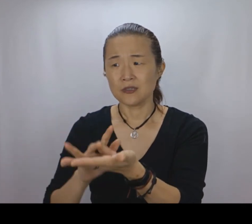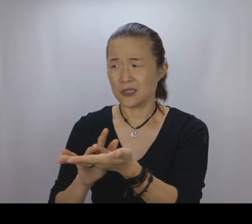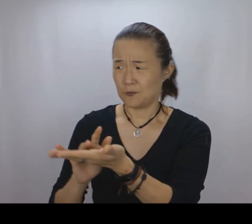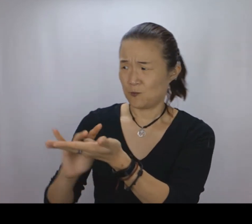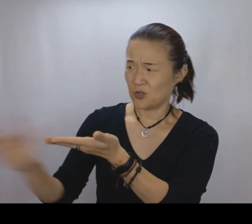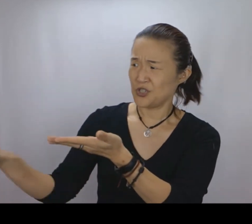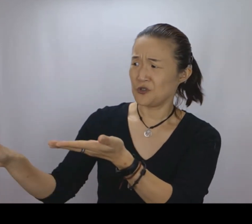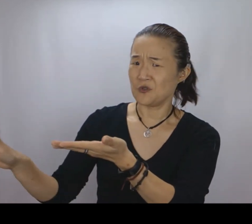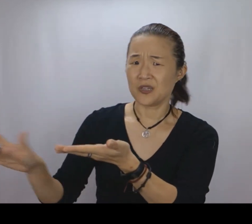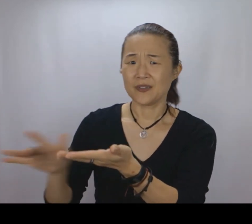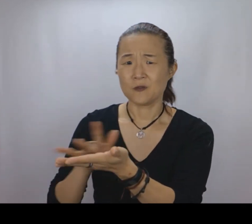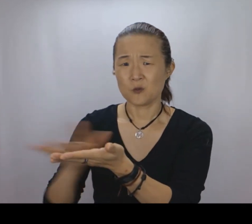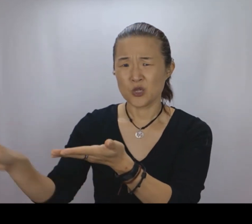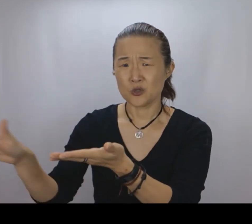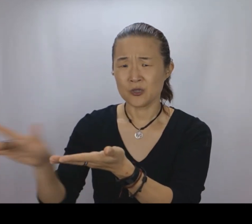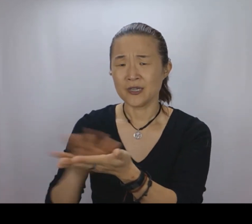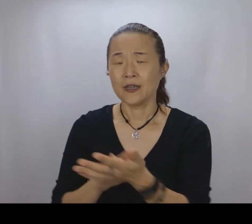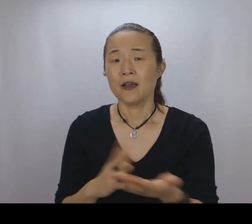So, just rude! Rude!